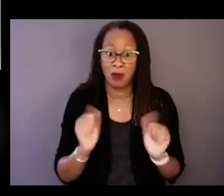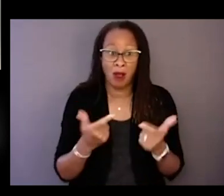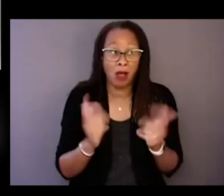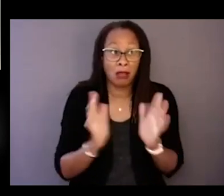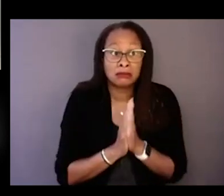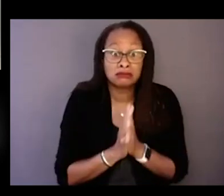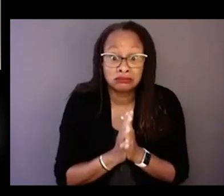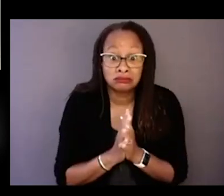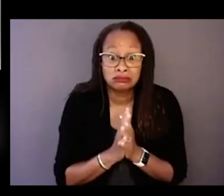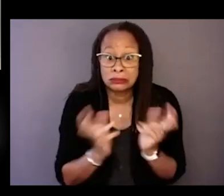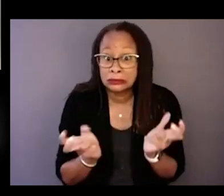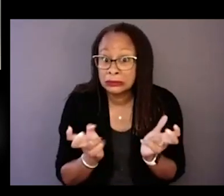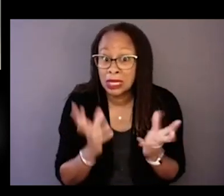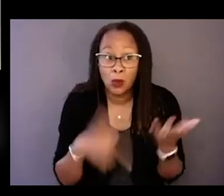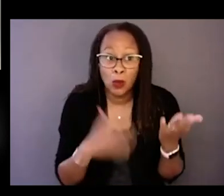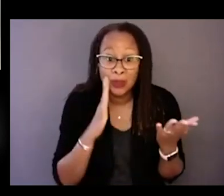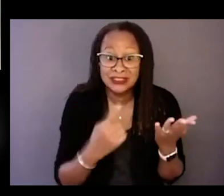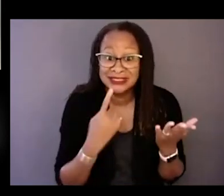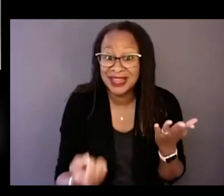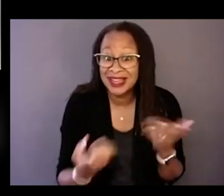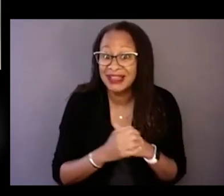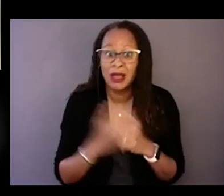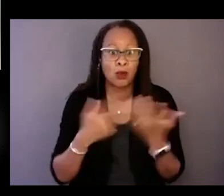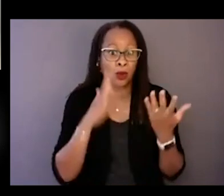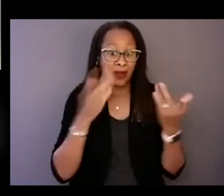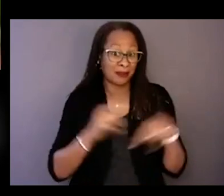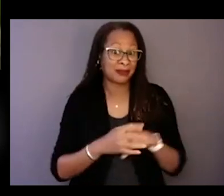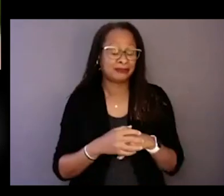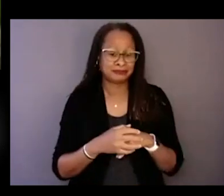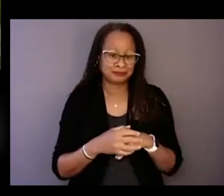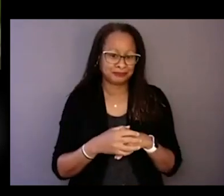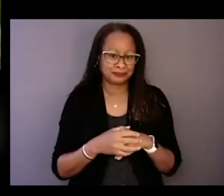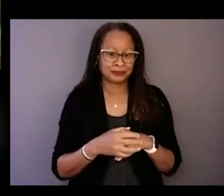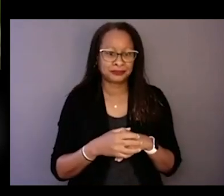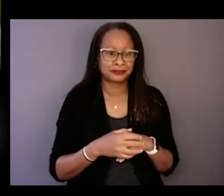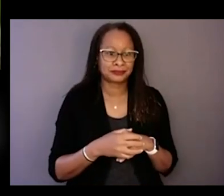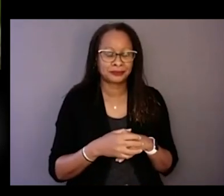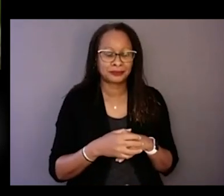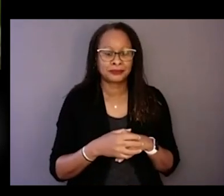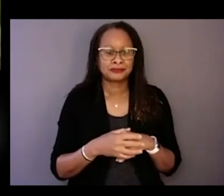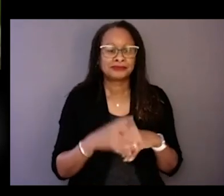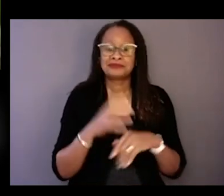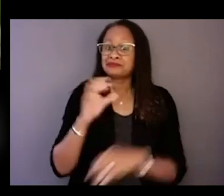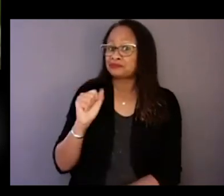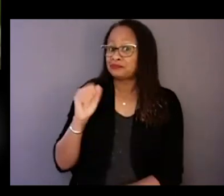to see what she's gonna say and what's going to happen. Oh and in the meantime,